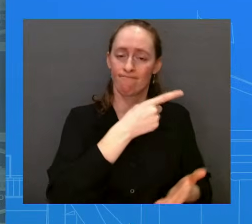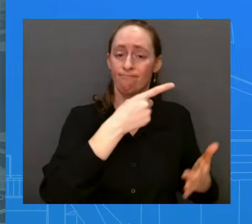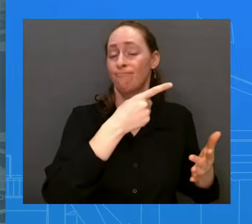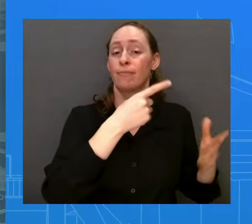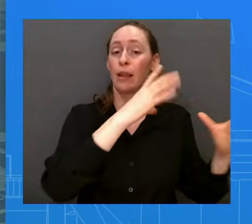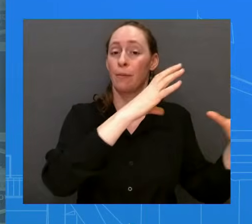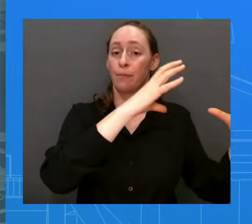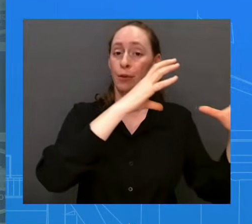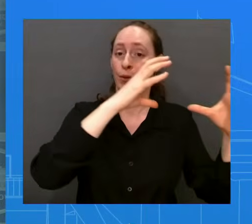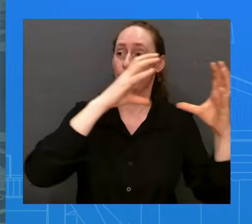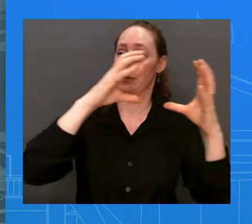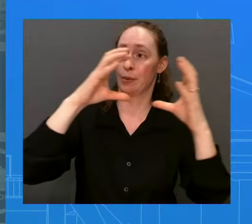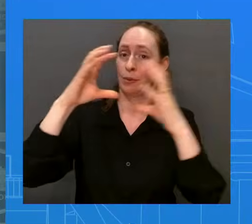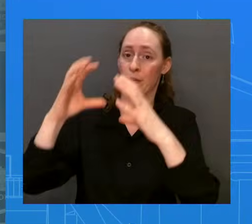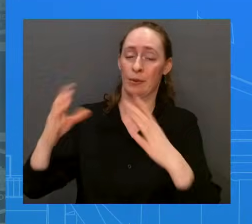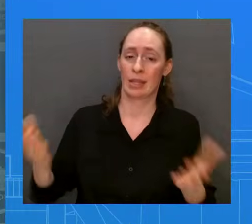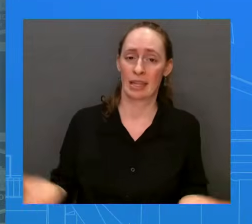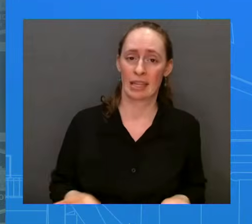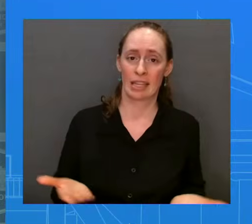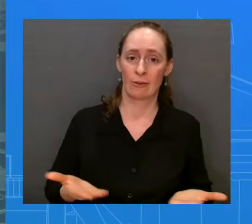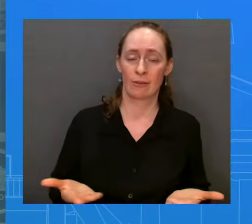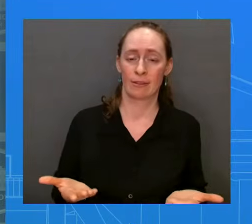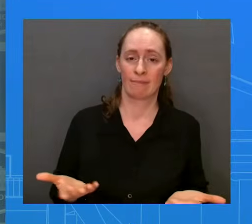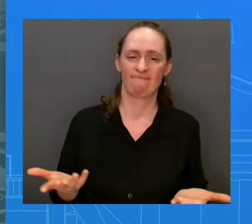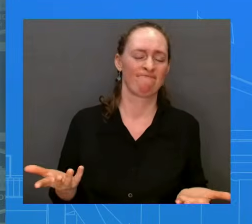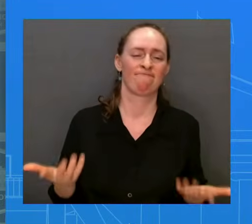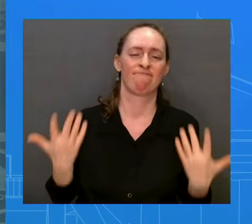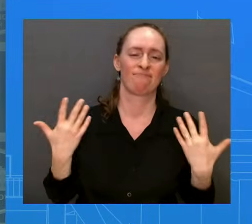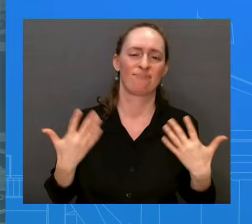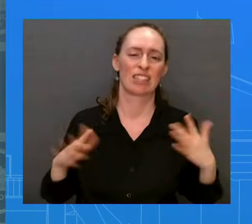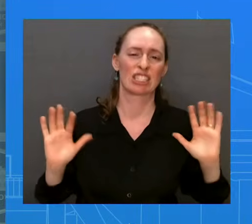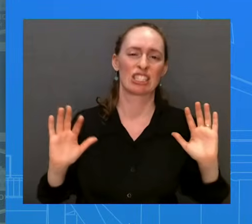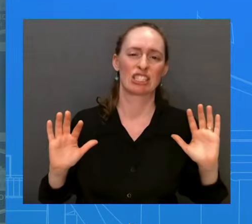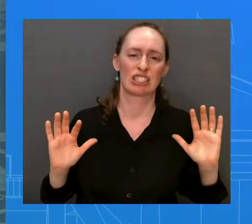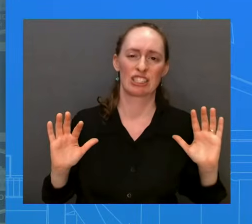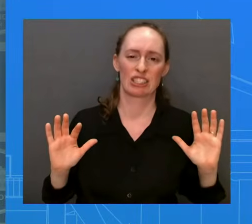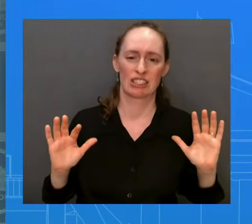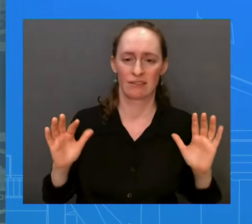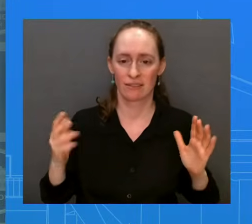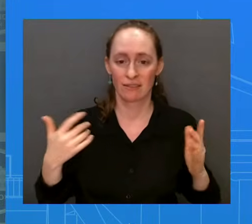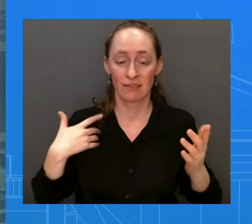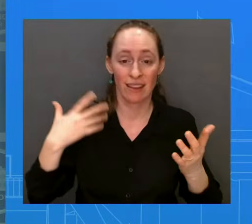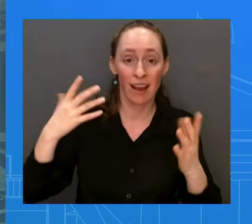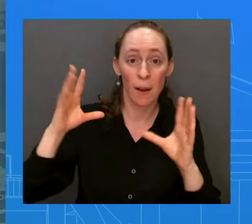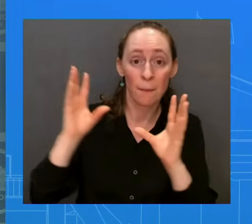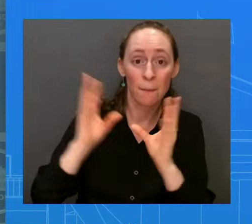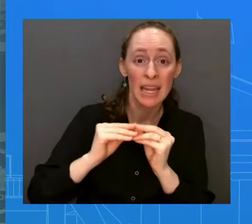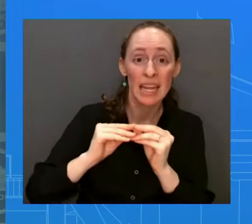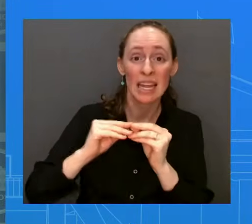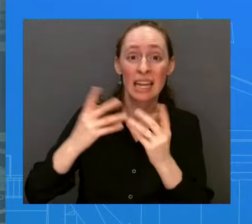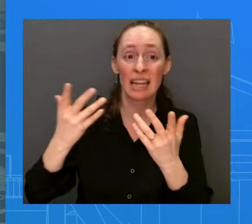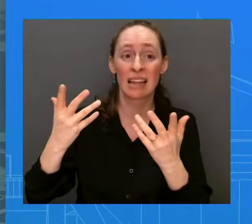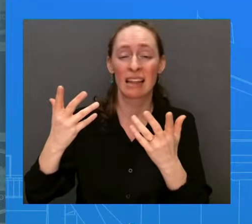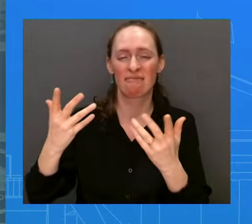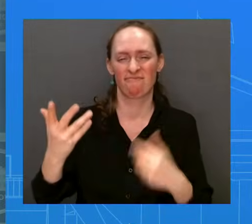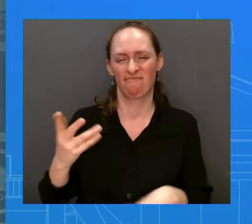to have that meeting. When is -- when are those discussions going to get back on the calendar? I couldn't tell you. As you -- as Secretary Blinken has said,